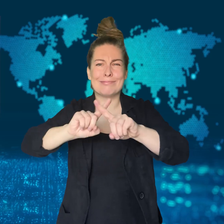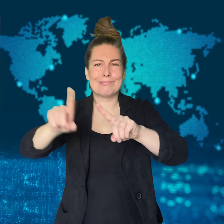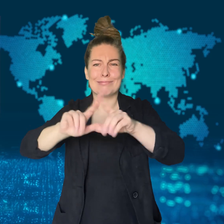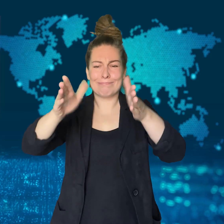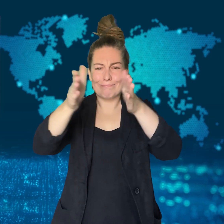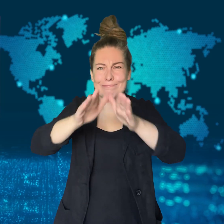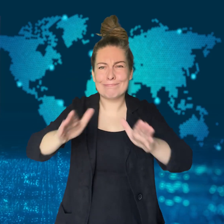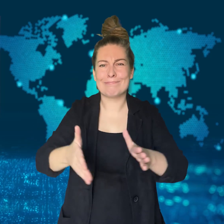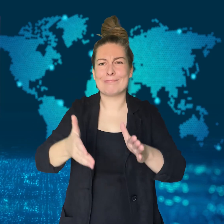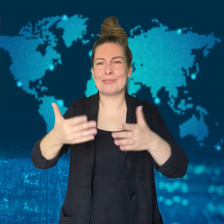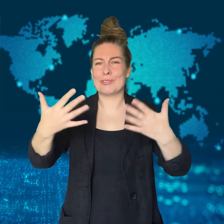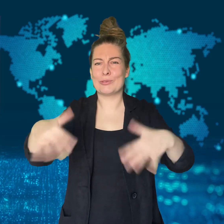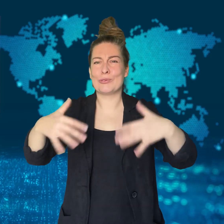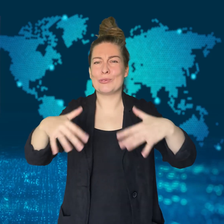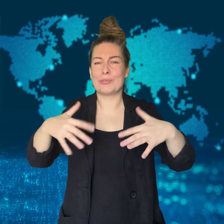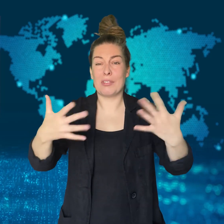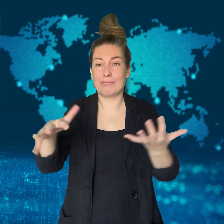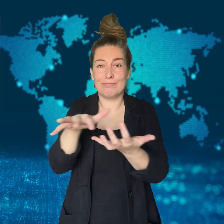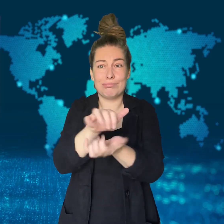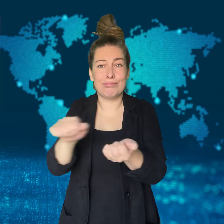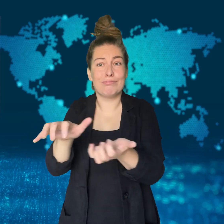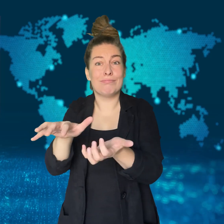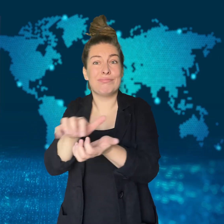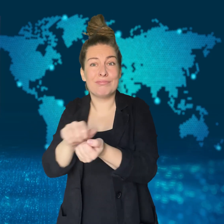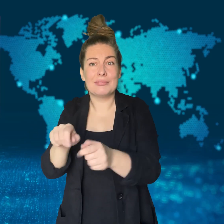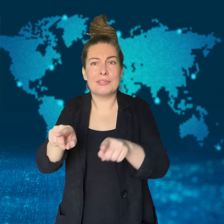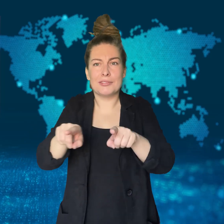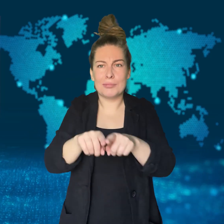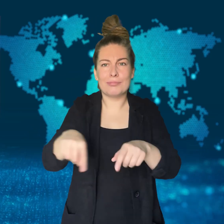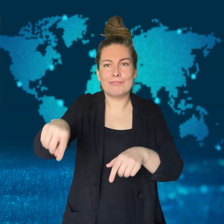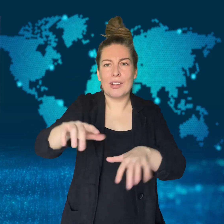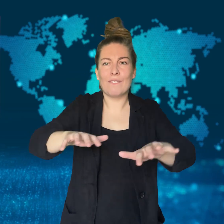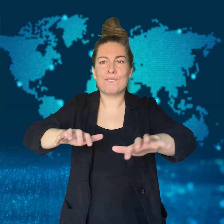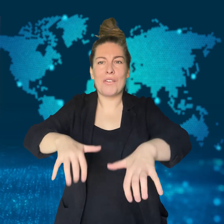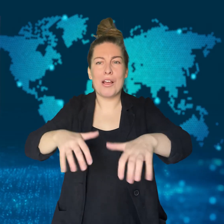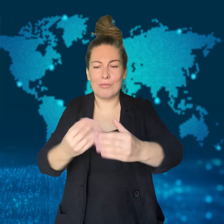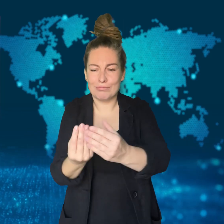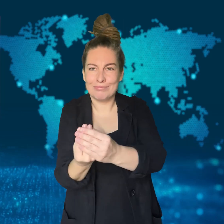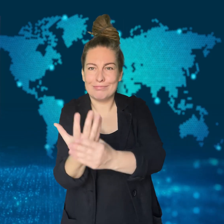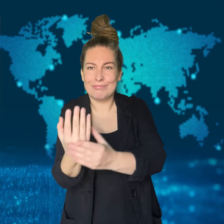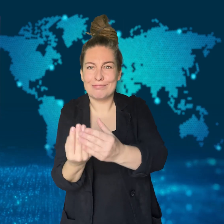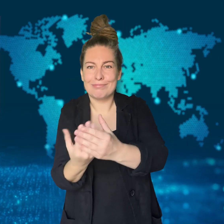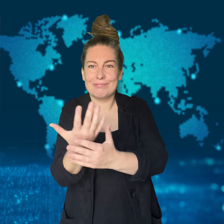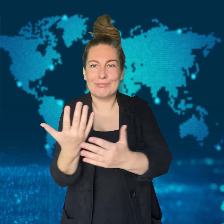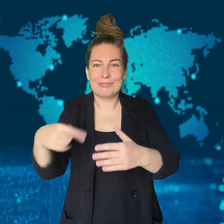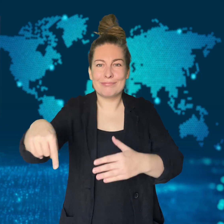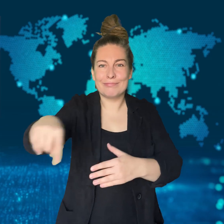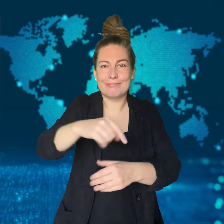Wildlife was impacted, and entire rivers were polluted.